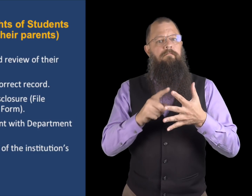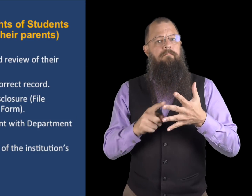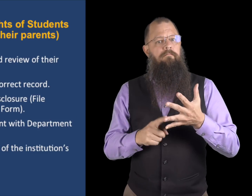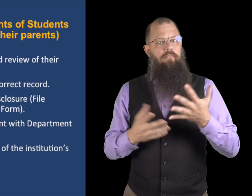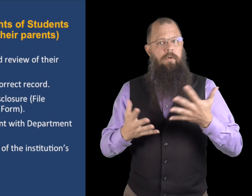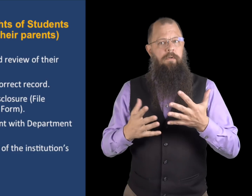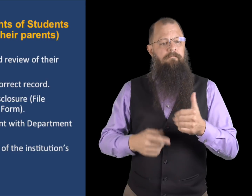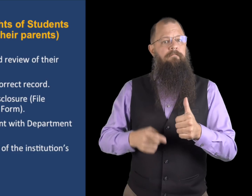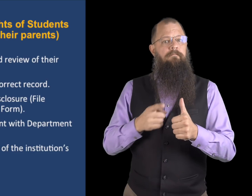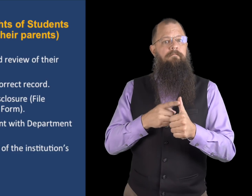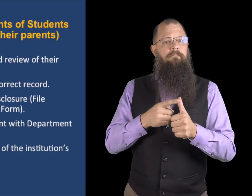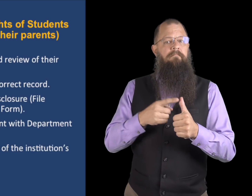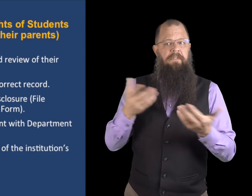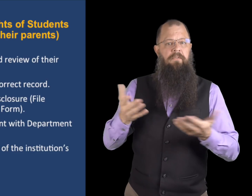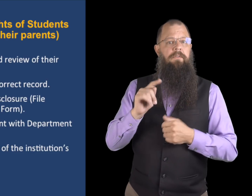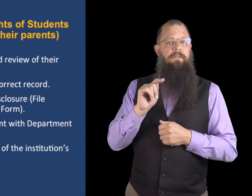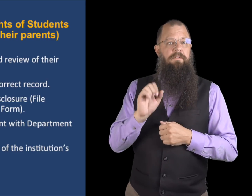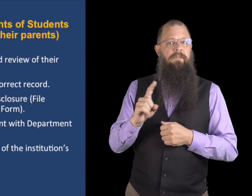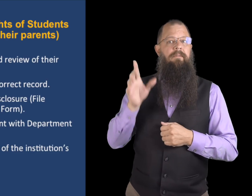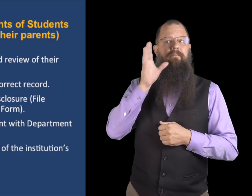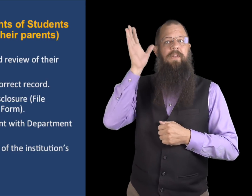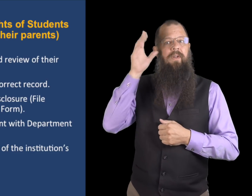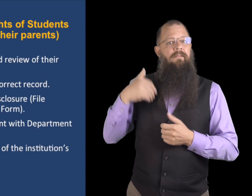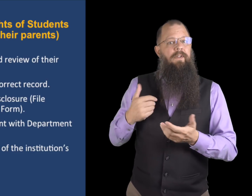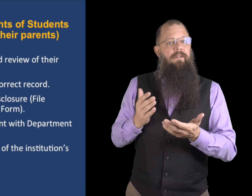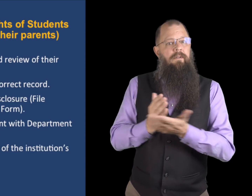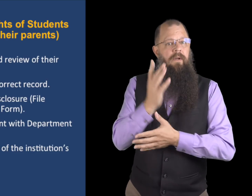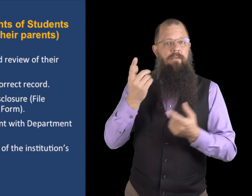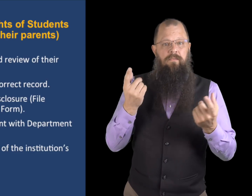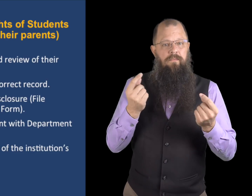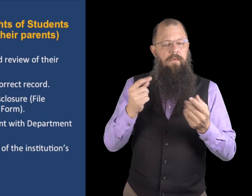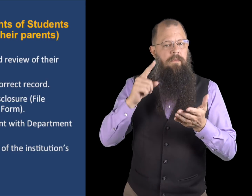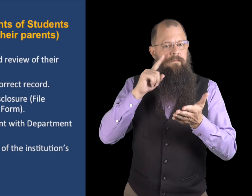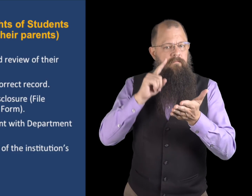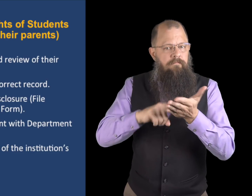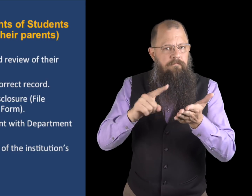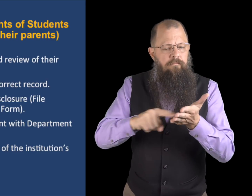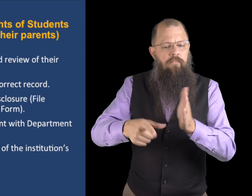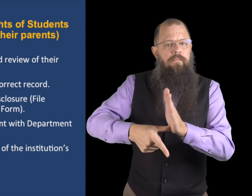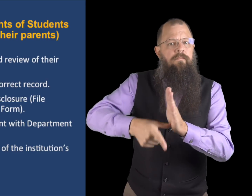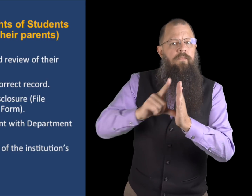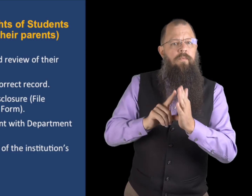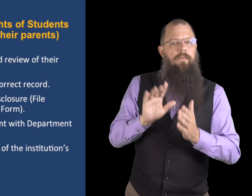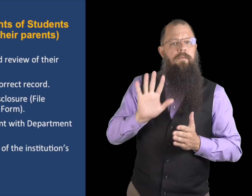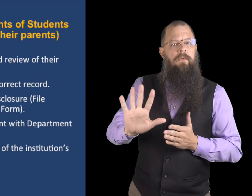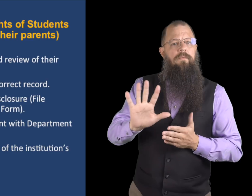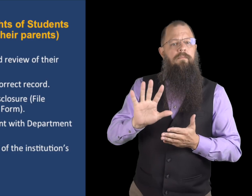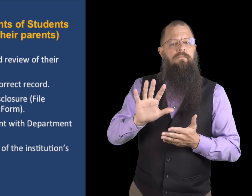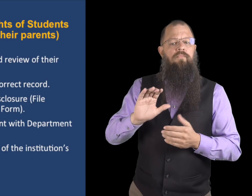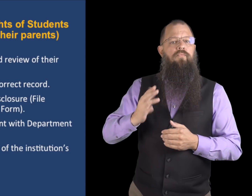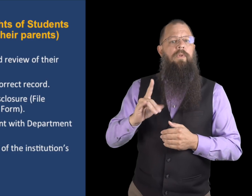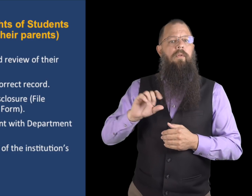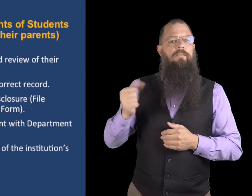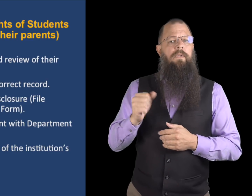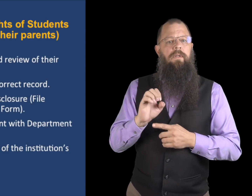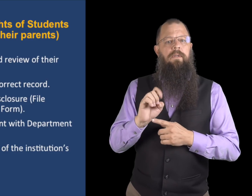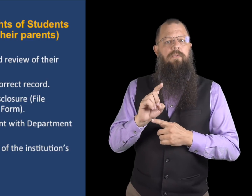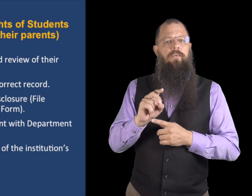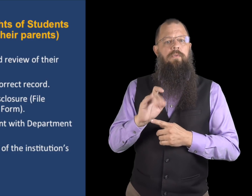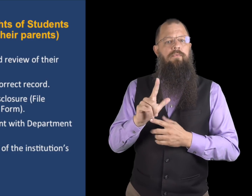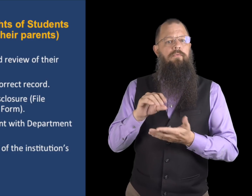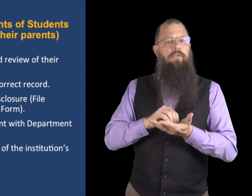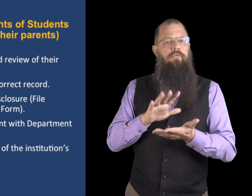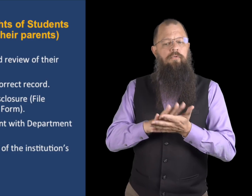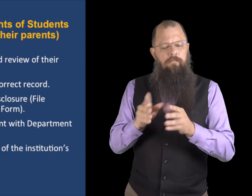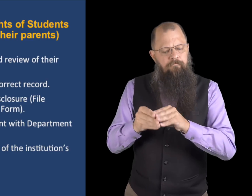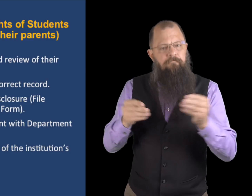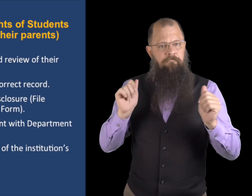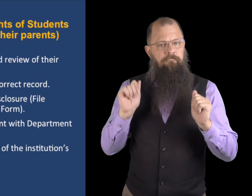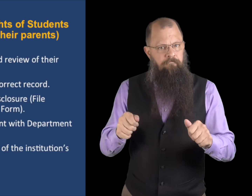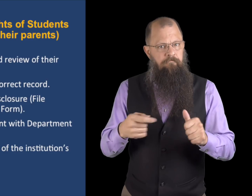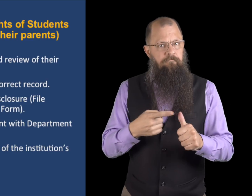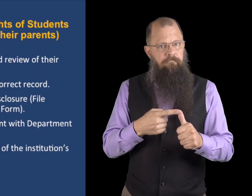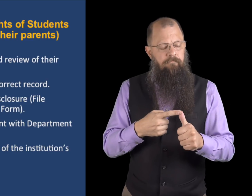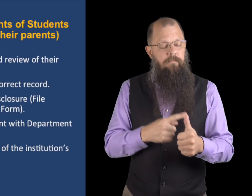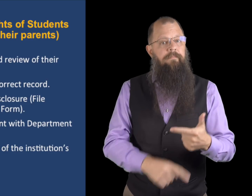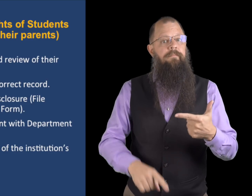adult student. These include the right to inspect and review the child's records,